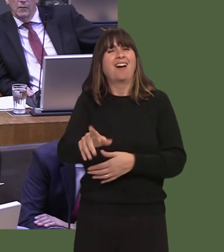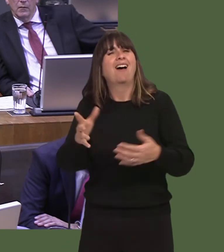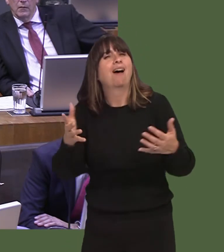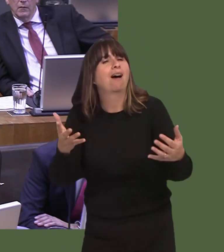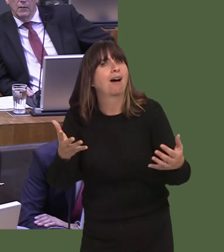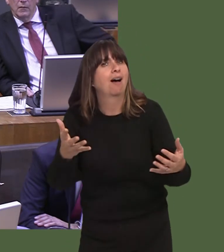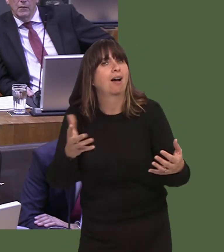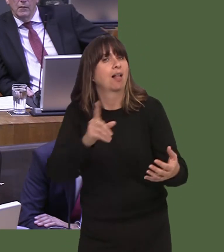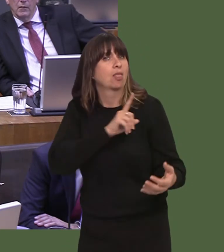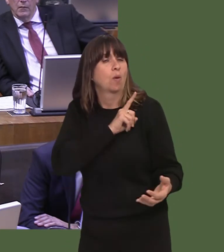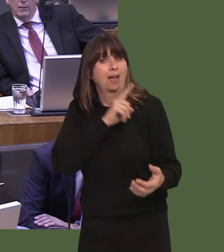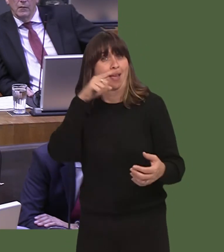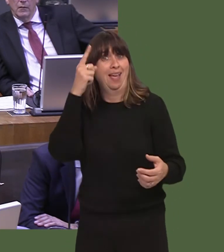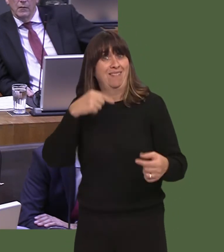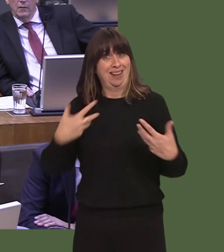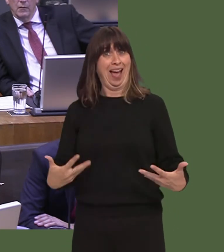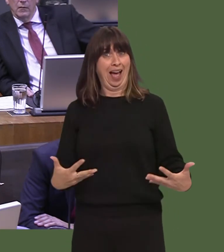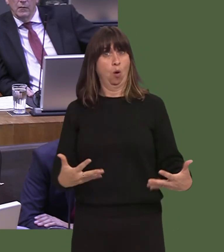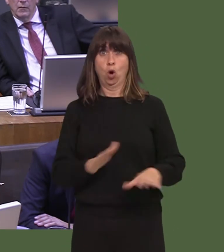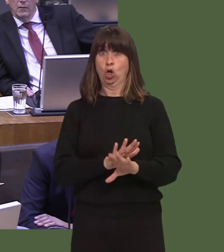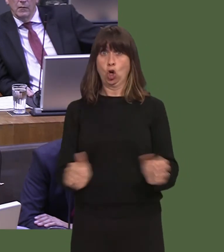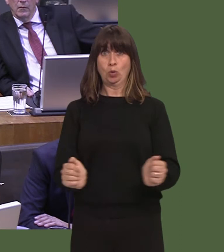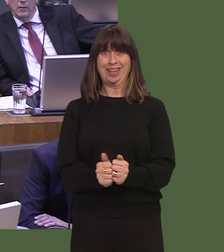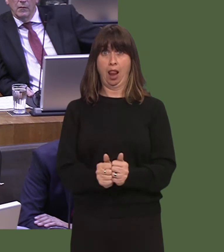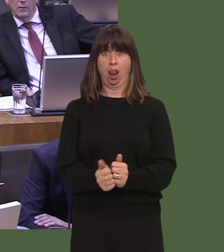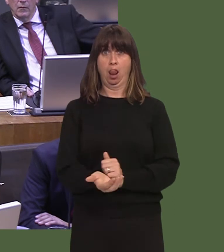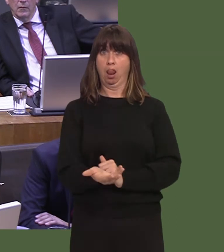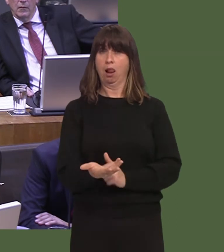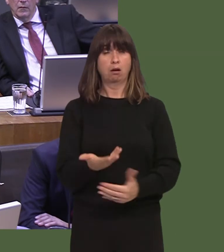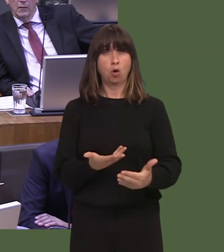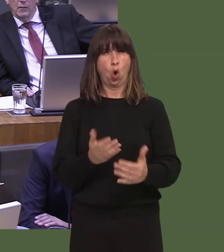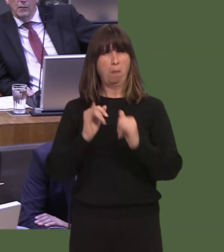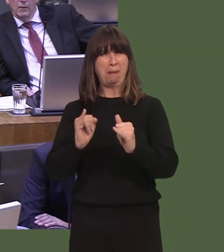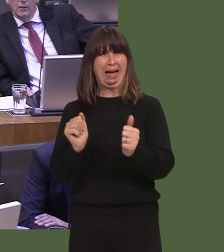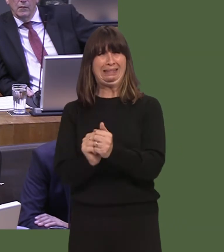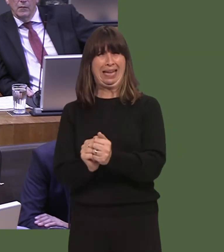So, surely, if we're in that situation where there's no deal, or a bad deal, people have